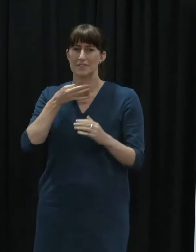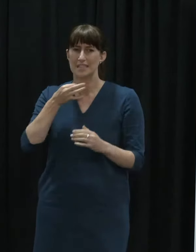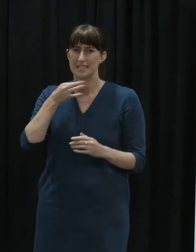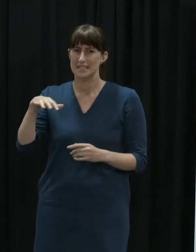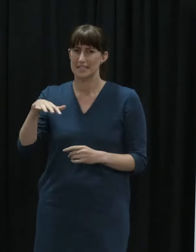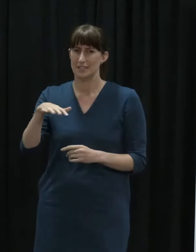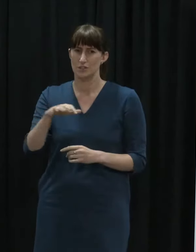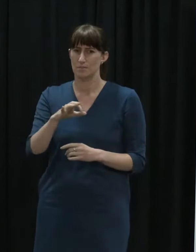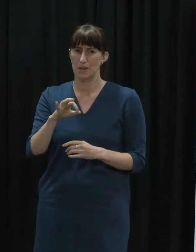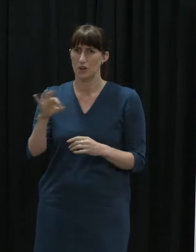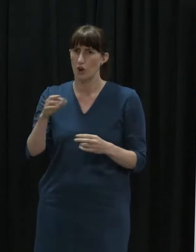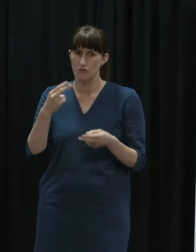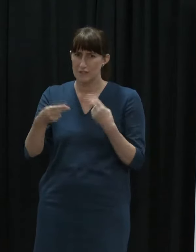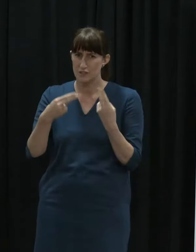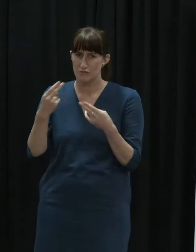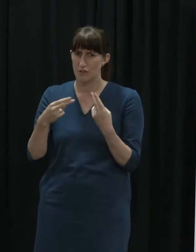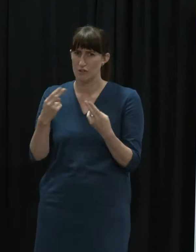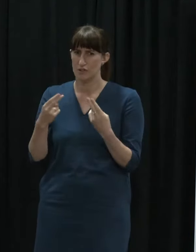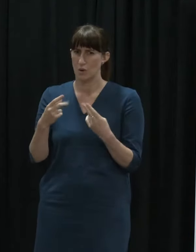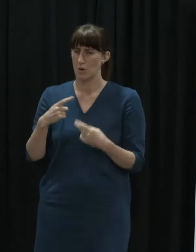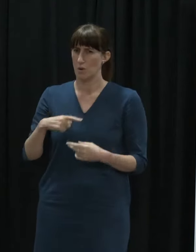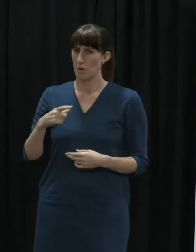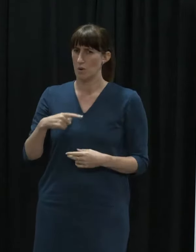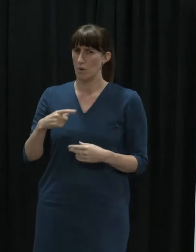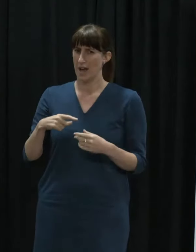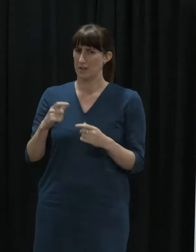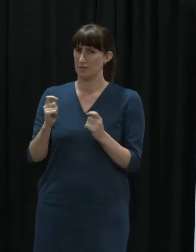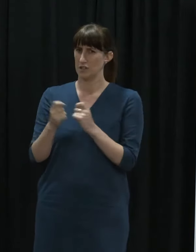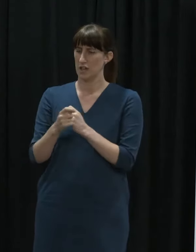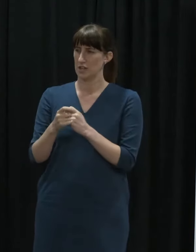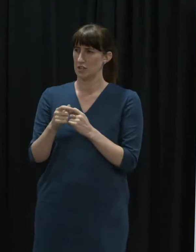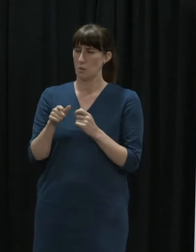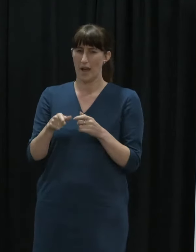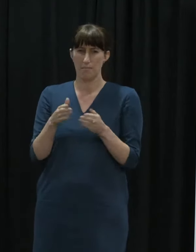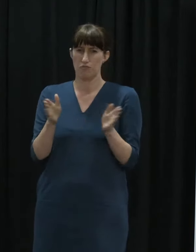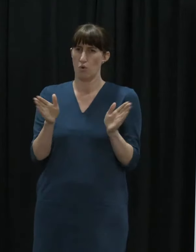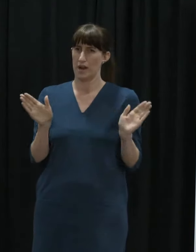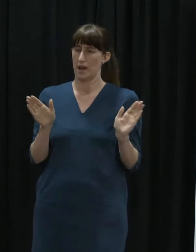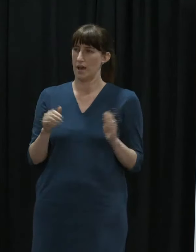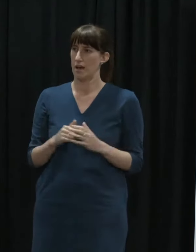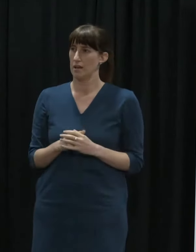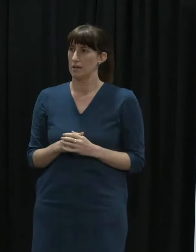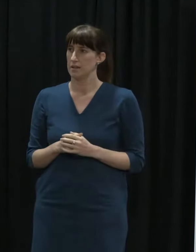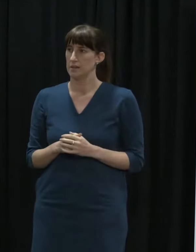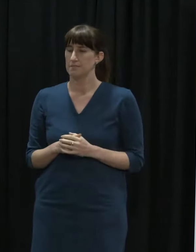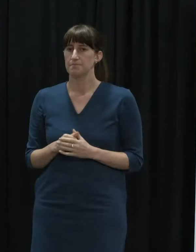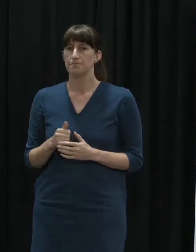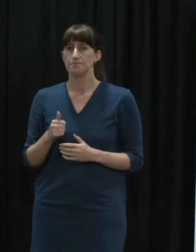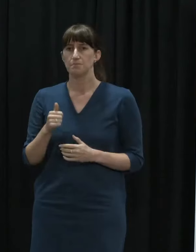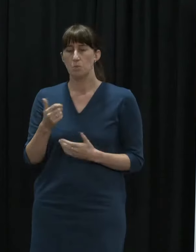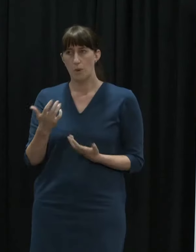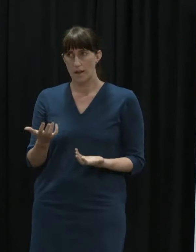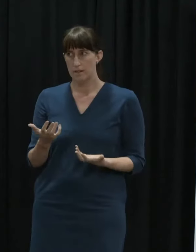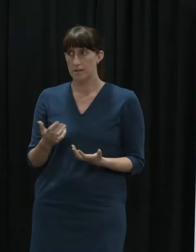only be required for high risk